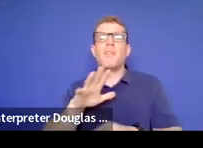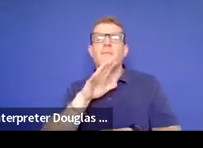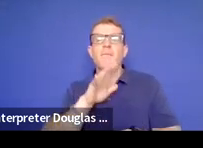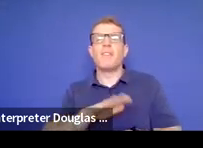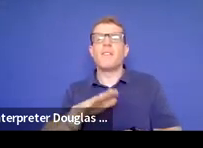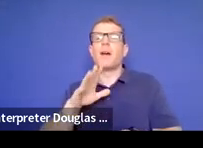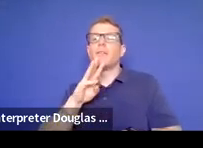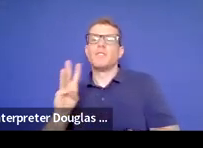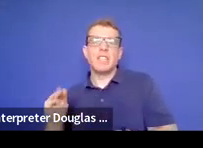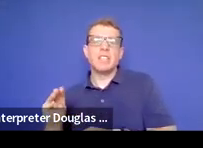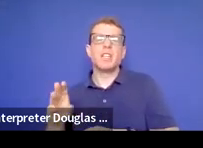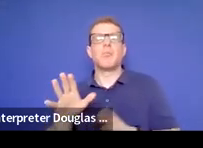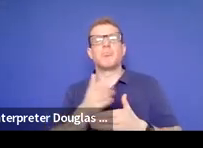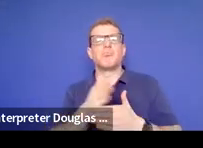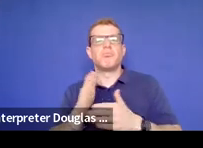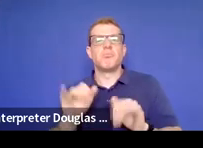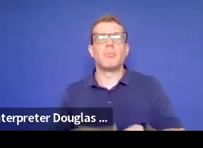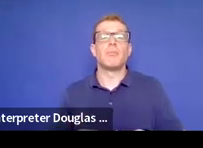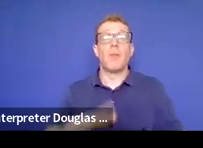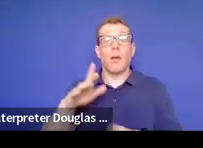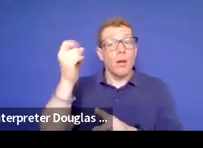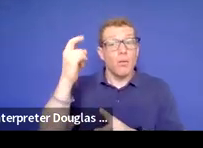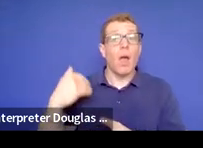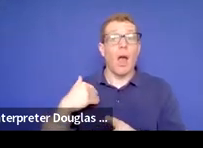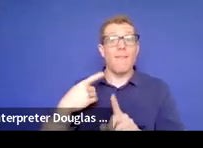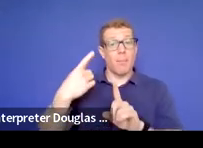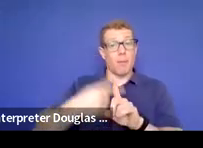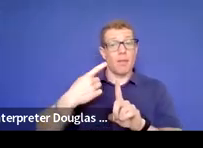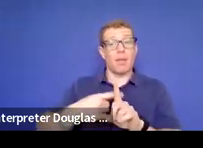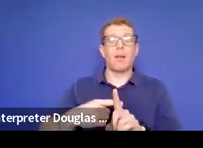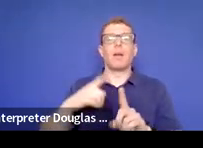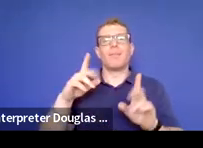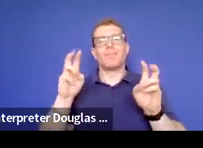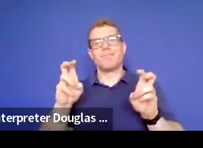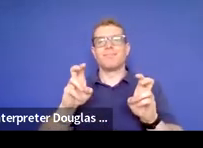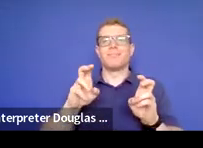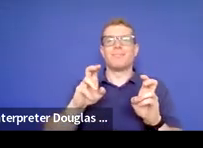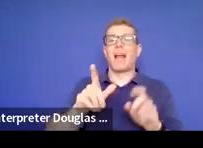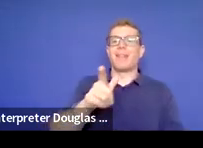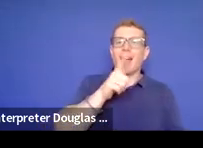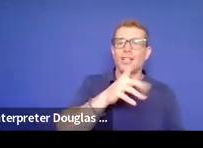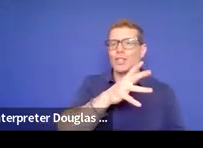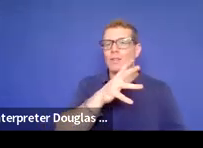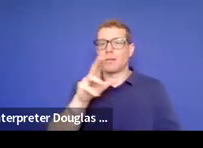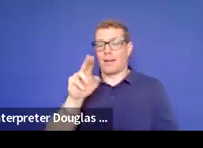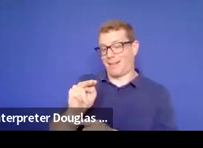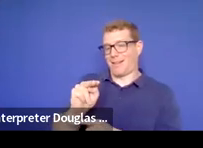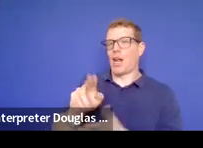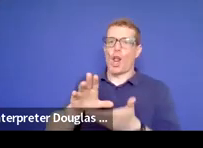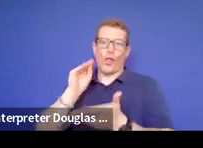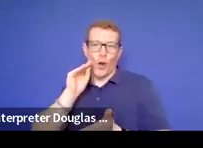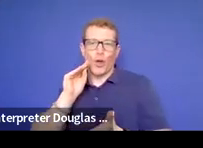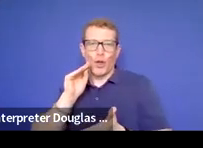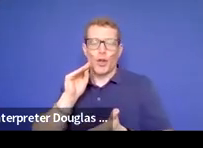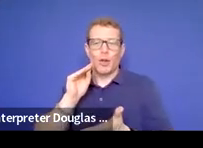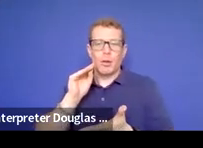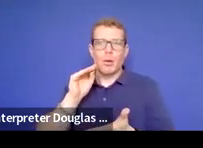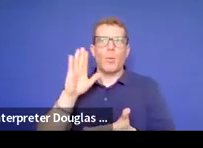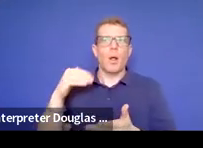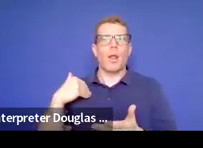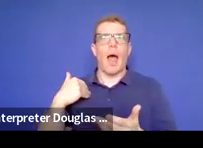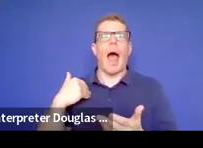But our monthly lunch and learns all of that is posted, recorded just like this presentation is recorded on different subjects on our website.